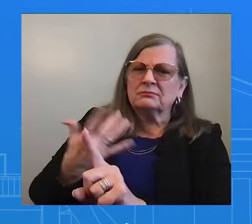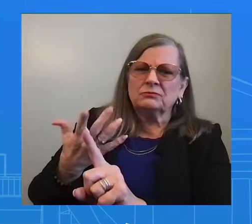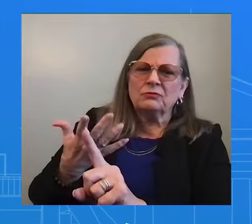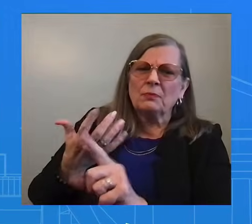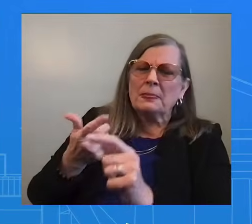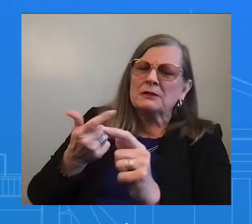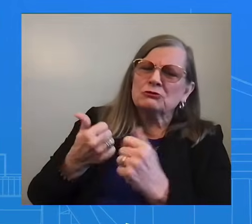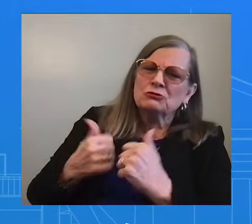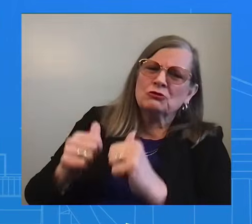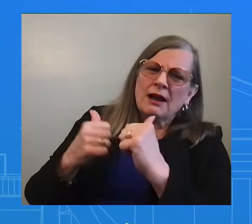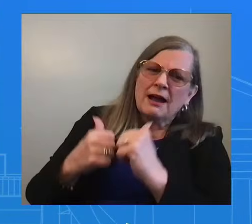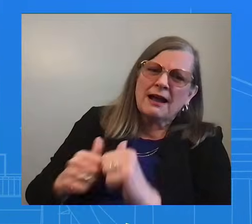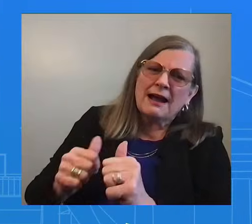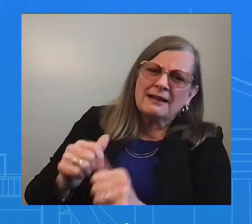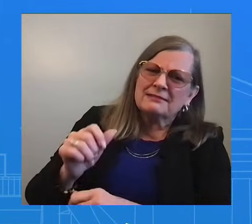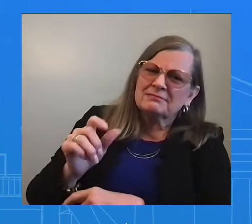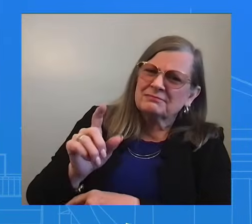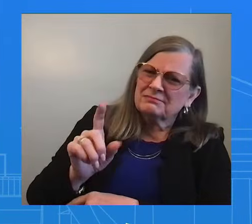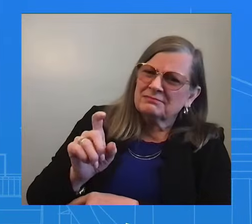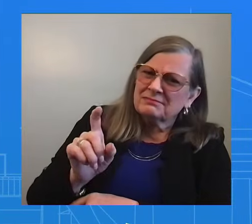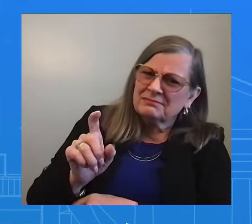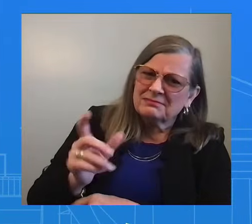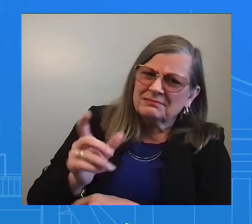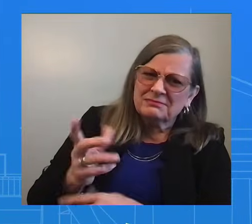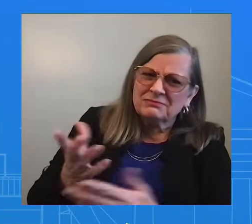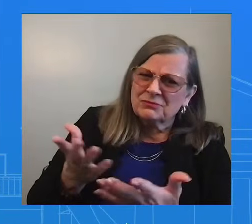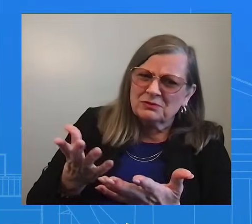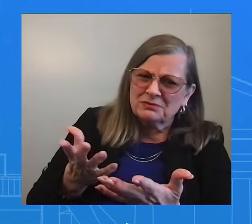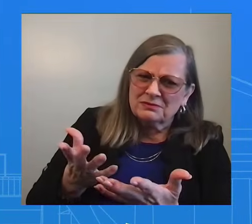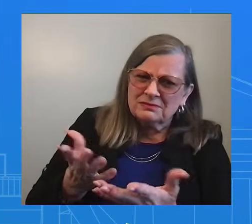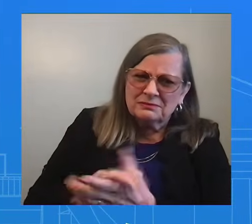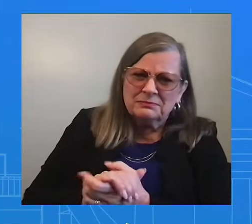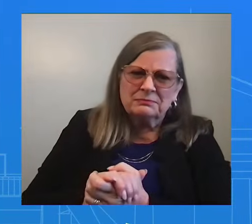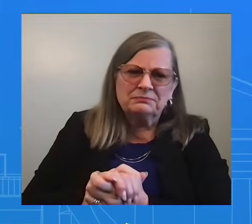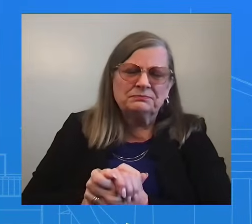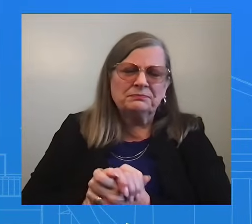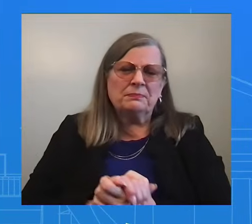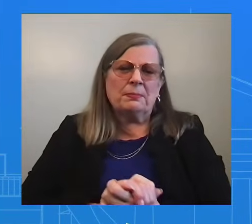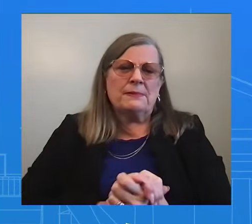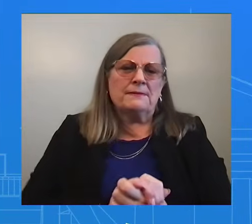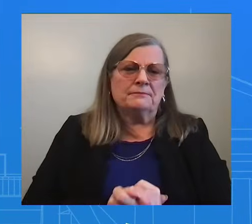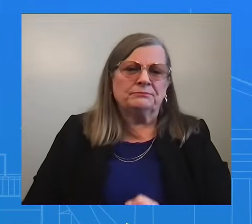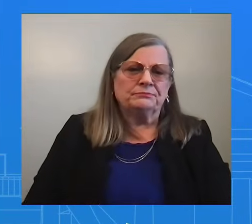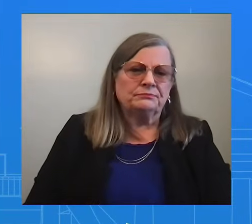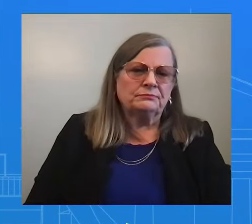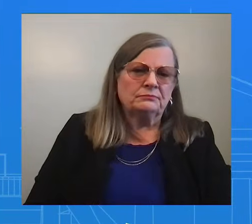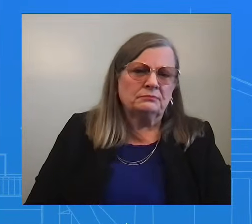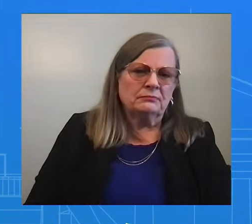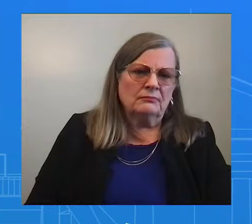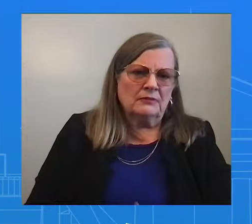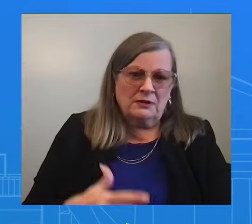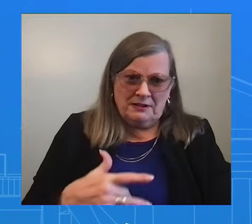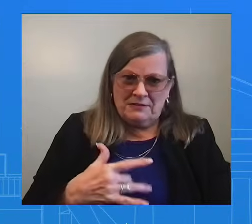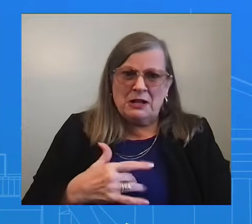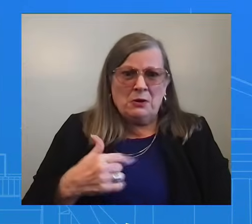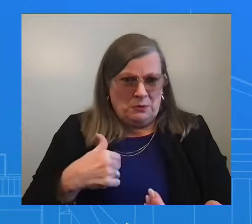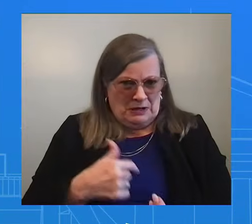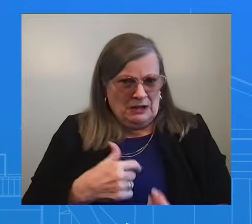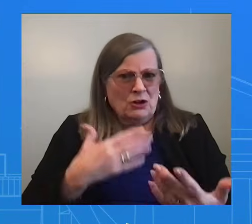Mr. Kirby: We believe that we've done a good job working with our partners in the region to try to get at some of the root causes,